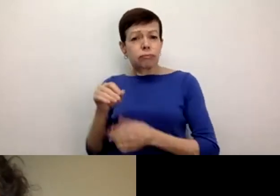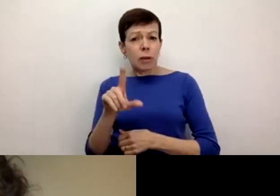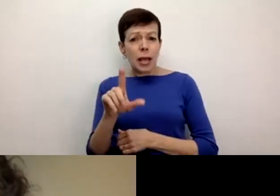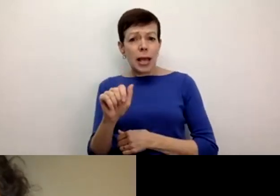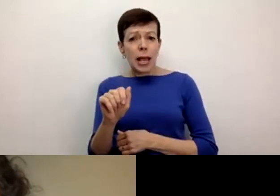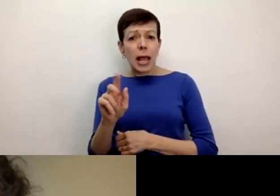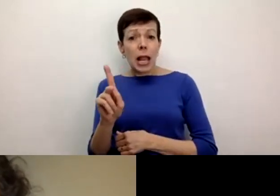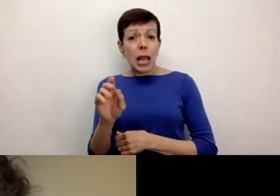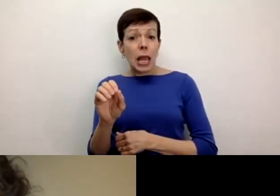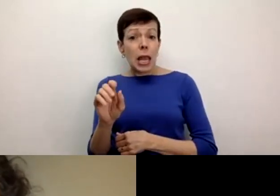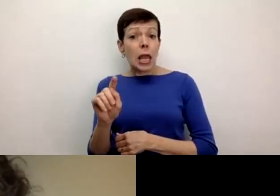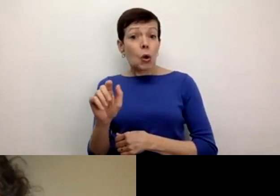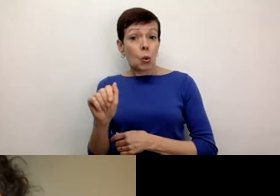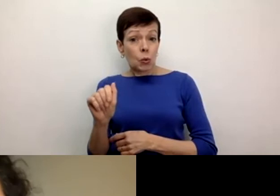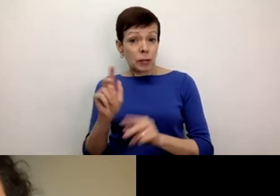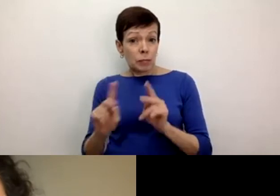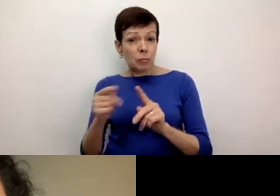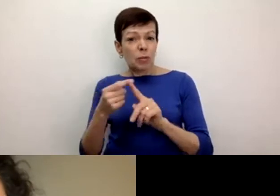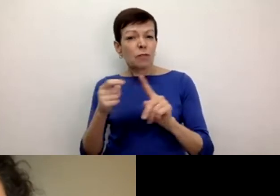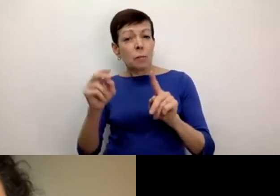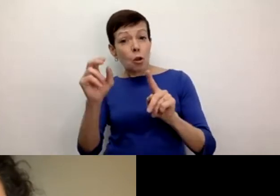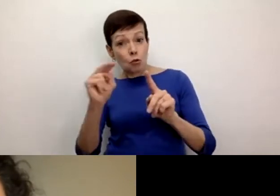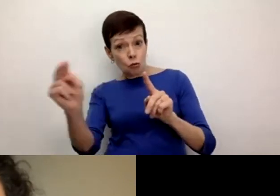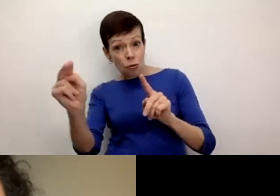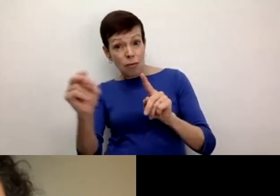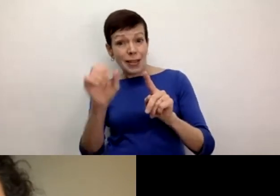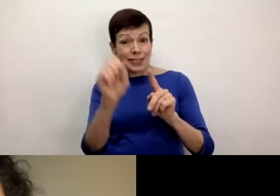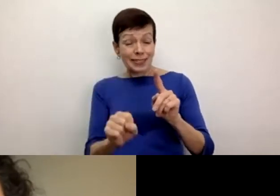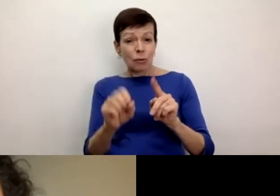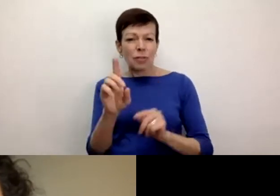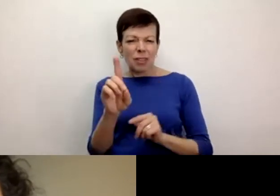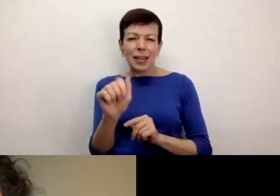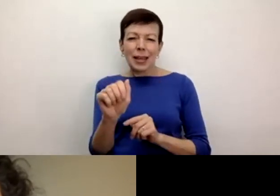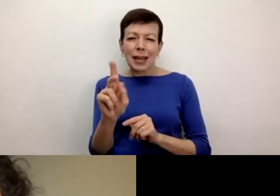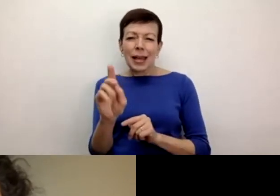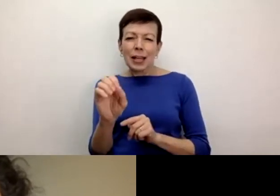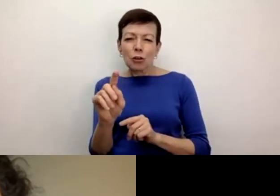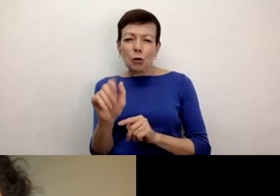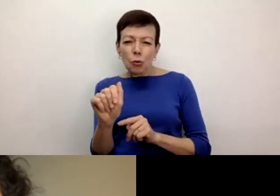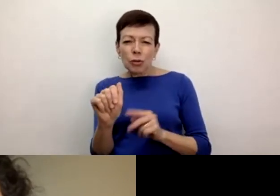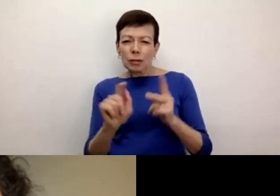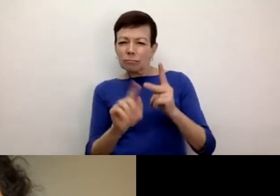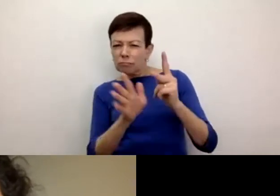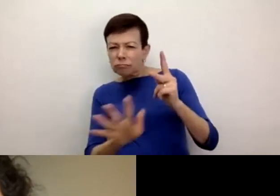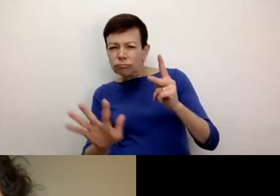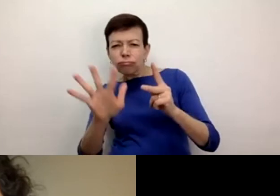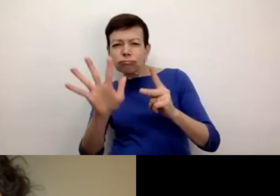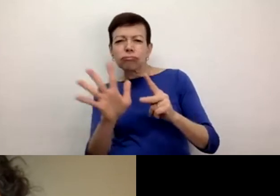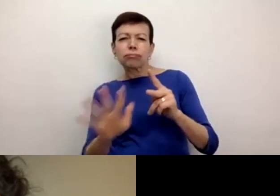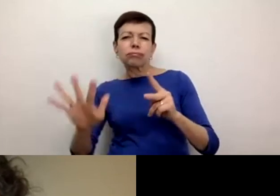and north and south Dakota and going up into Canada, Winnipeg, and then here in southern